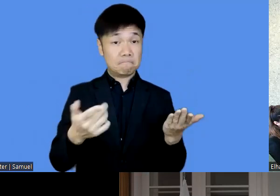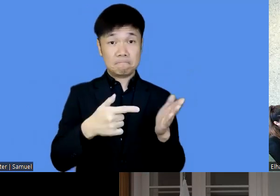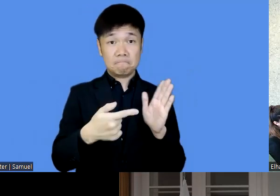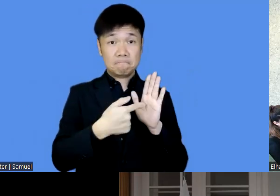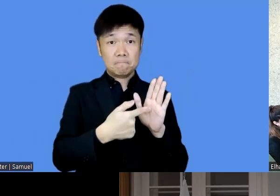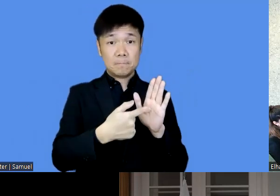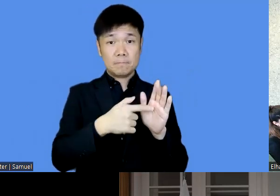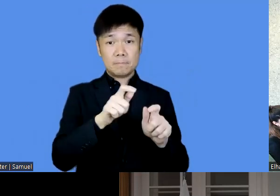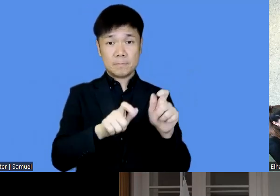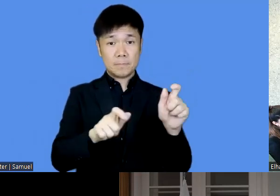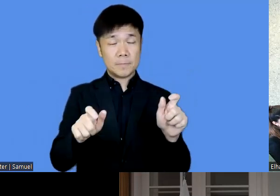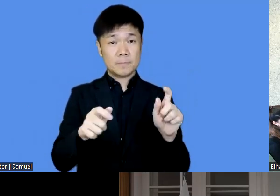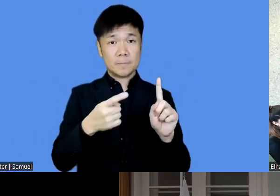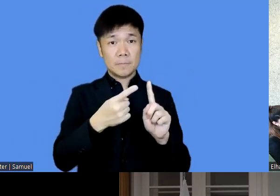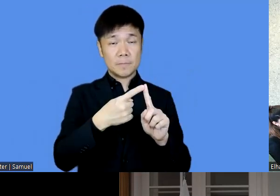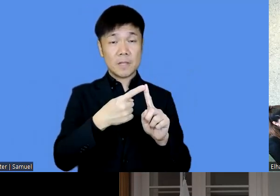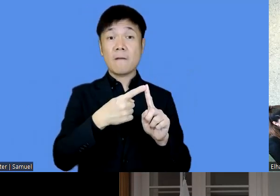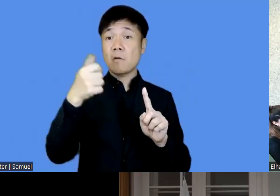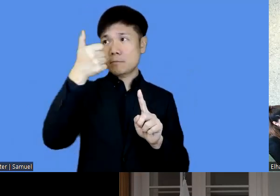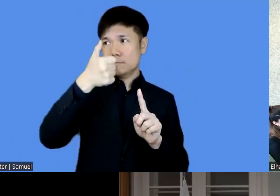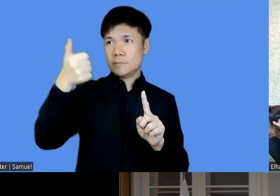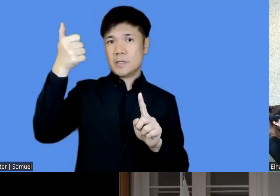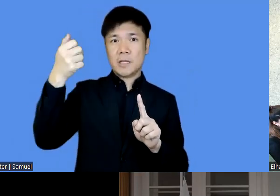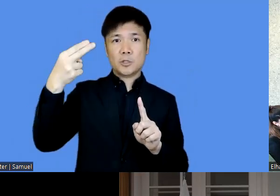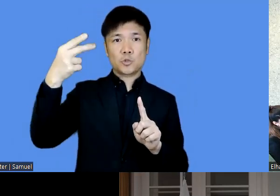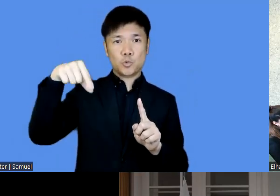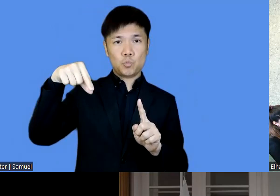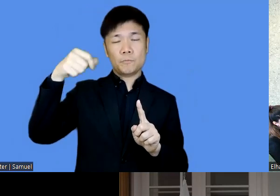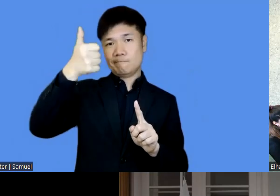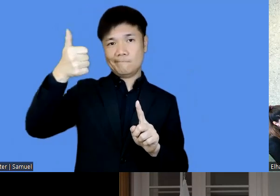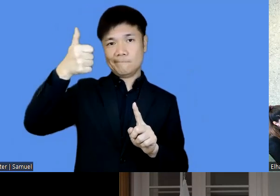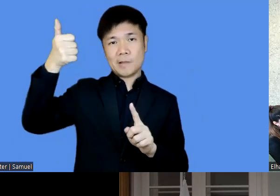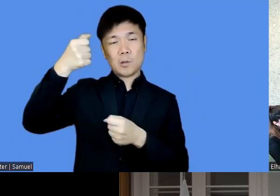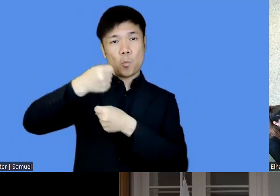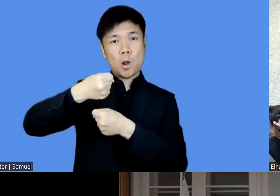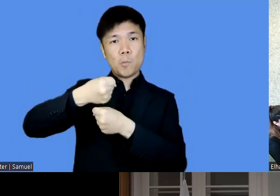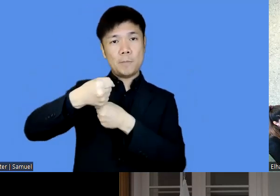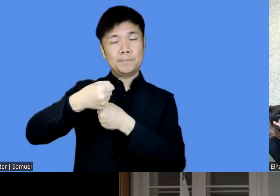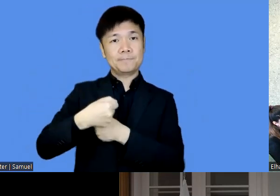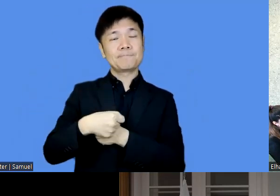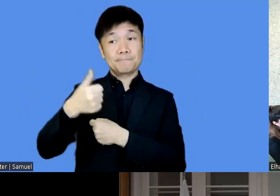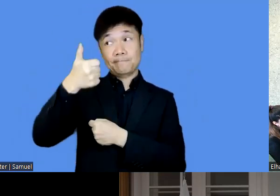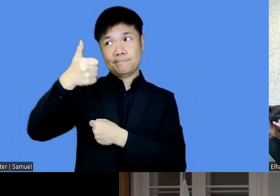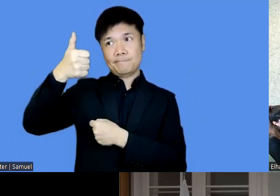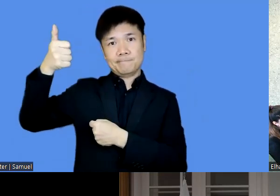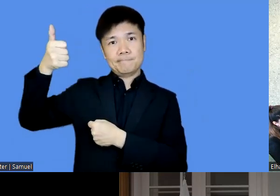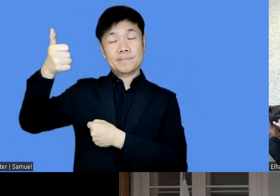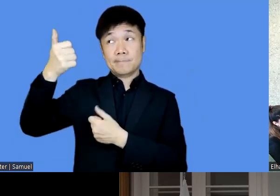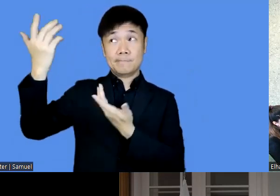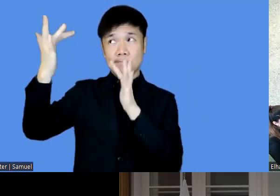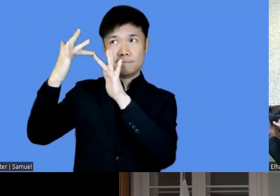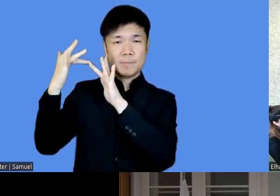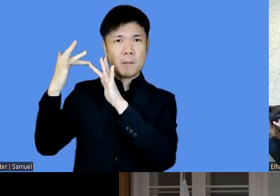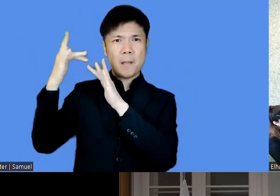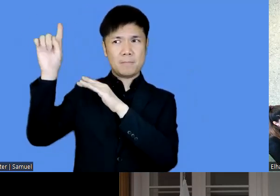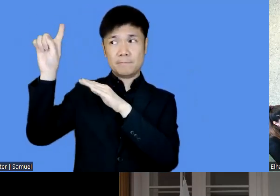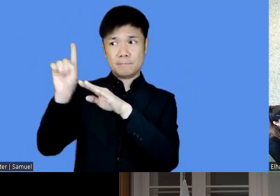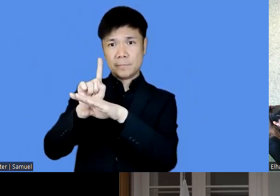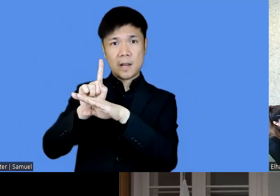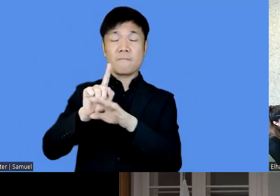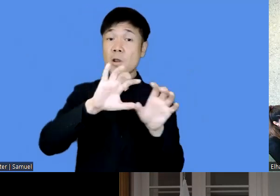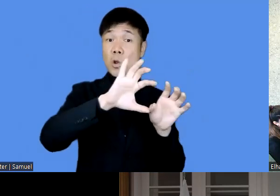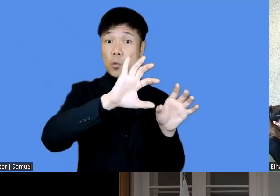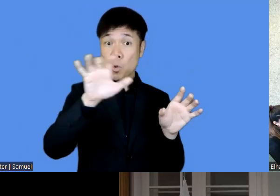from headquarters but what was not necessarily present in these regional consultations were